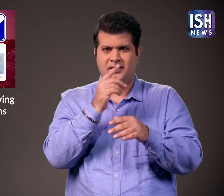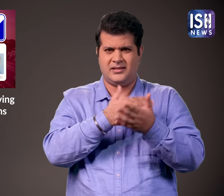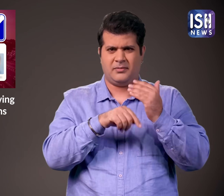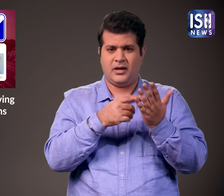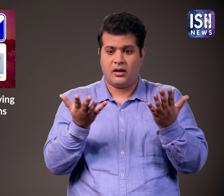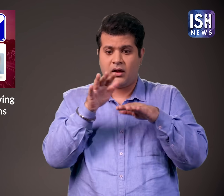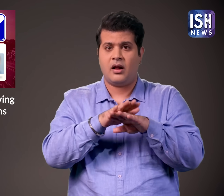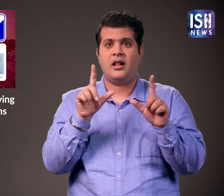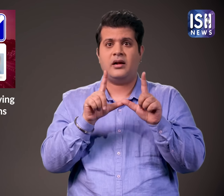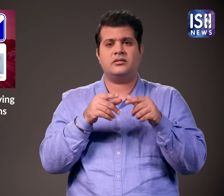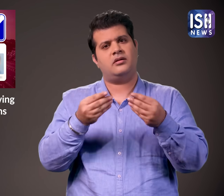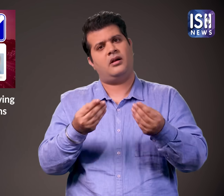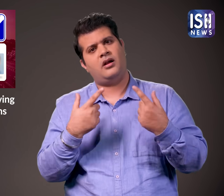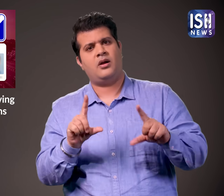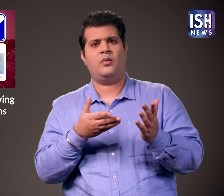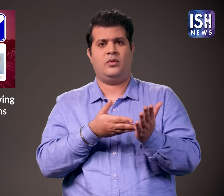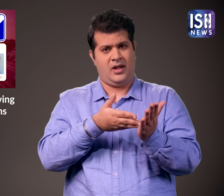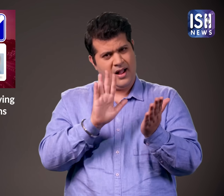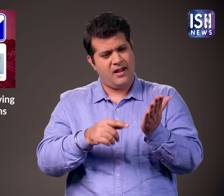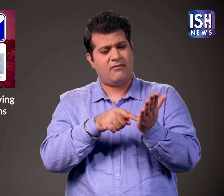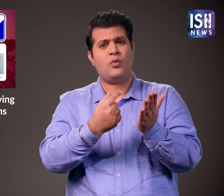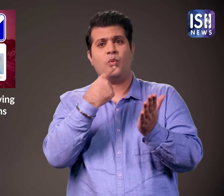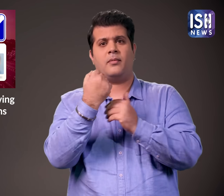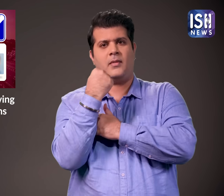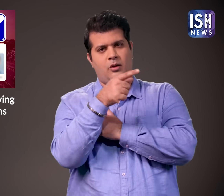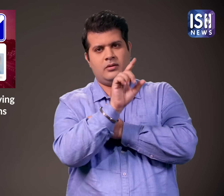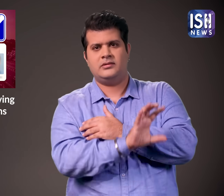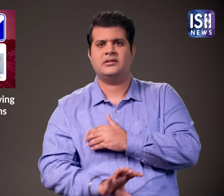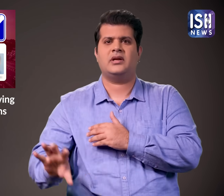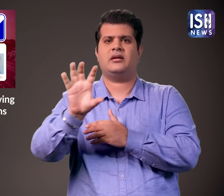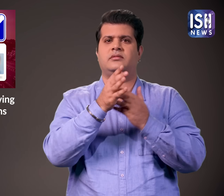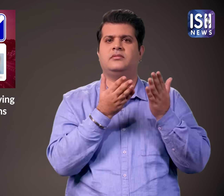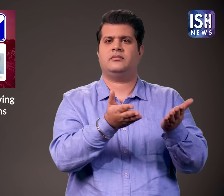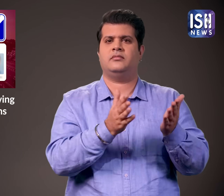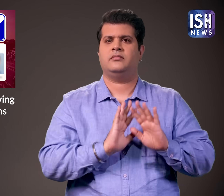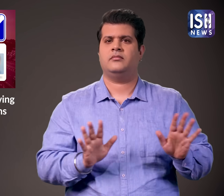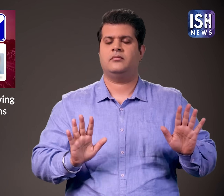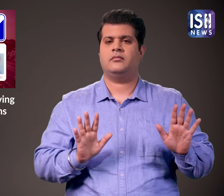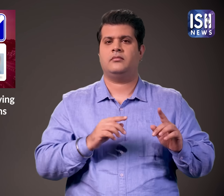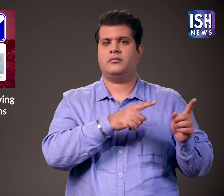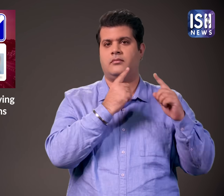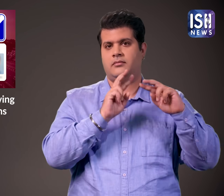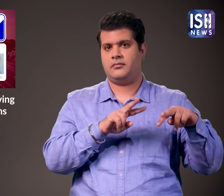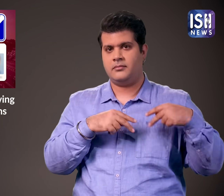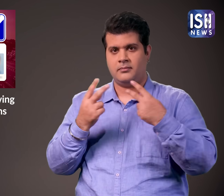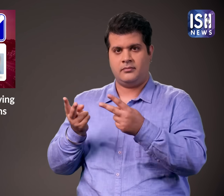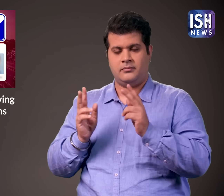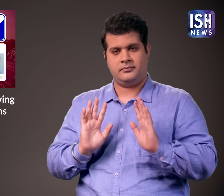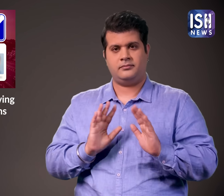and also support State Government’s power to make decisions about giving driving licences to Deaf.